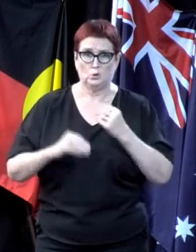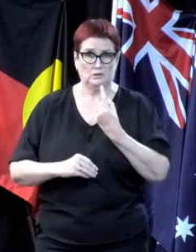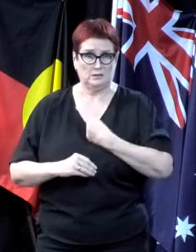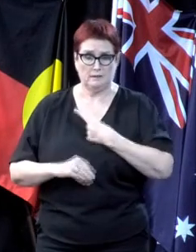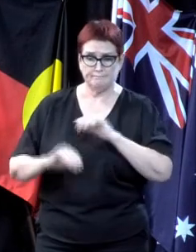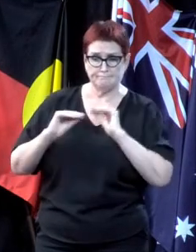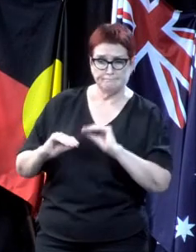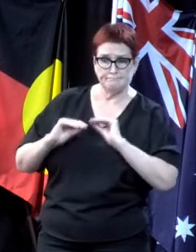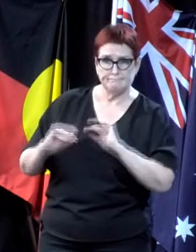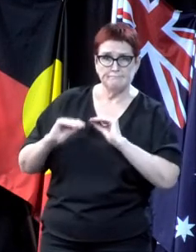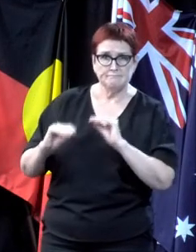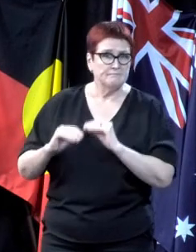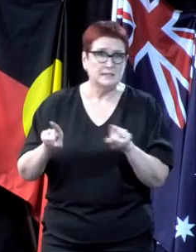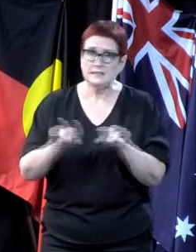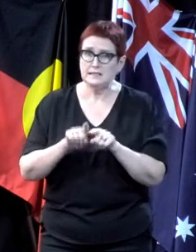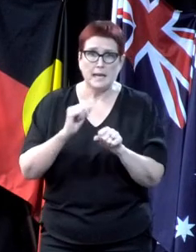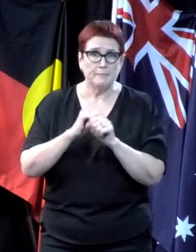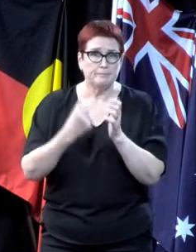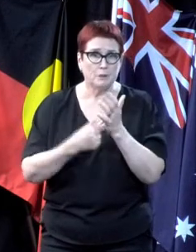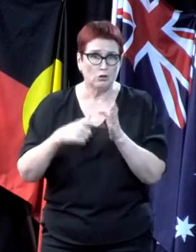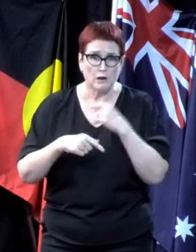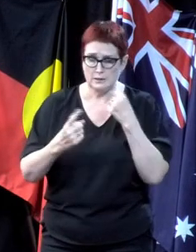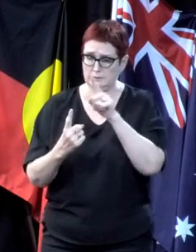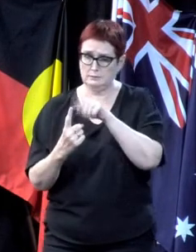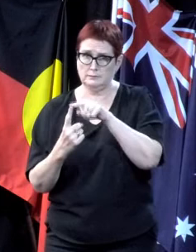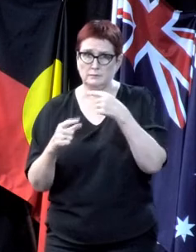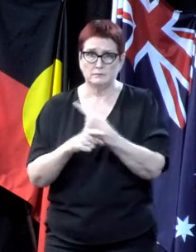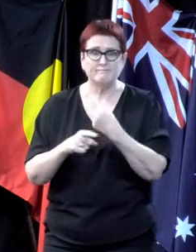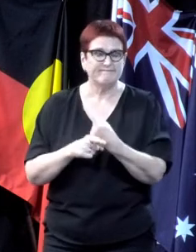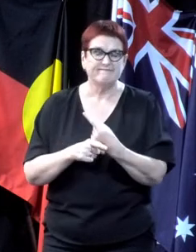Grant; you definitely taught in a solo. You delivered your curriculum.